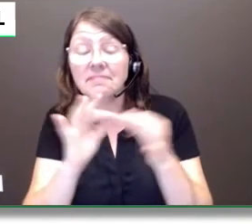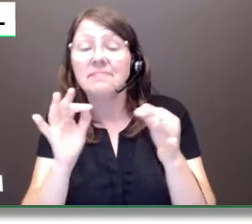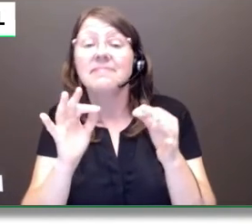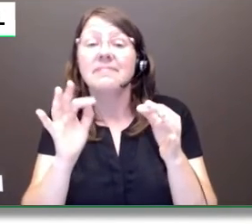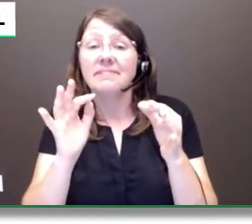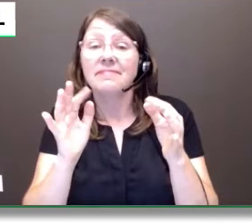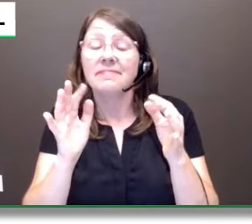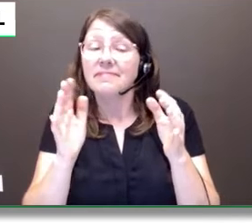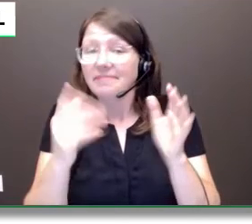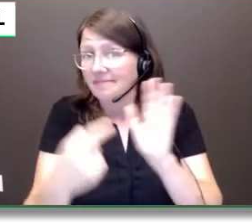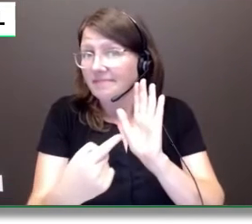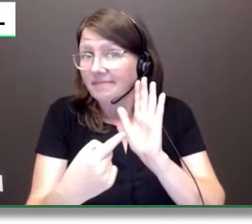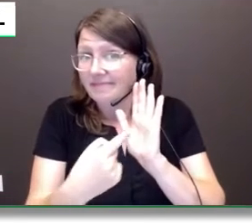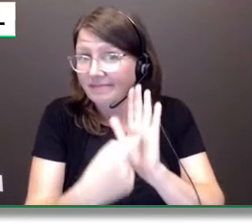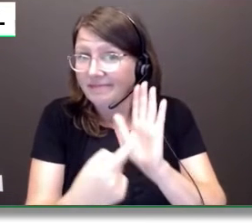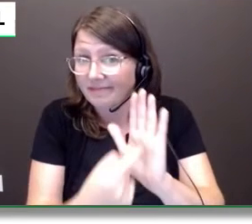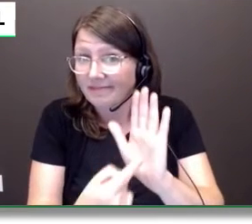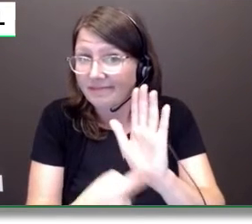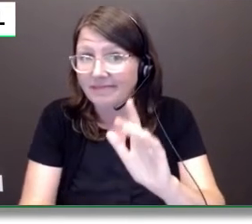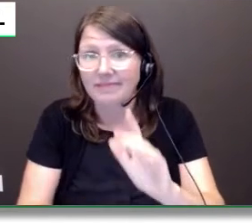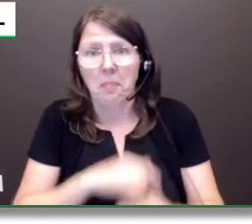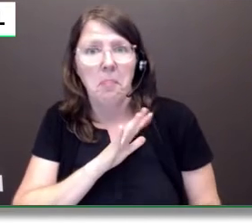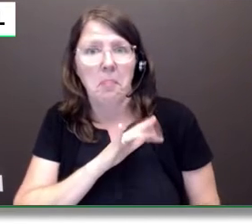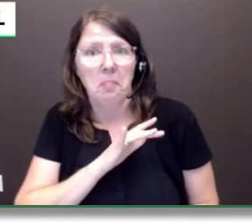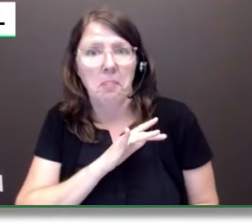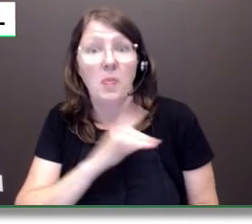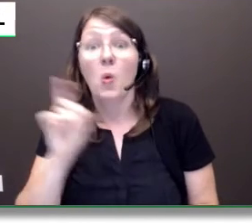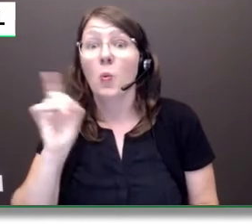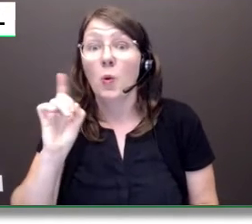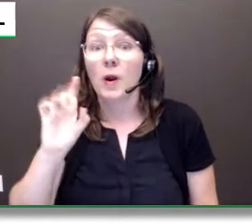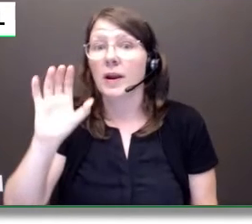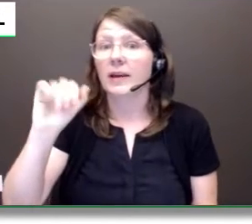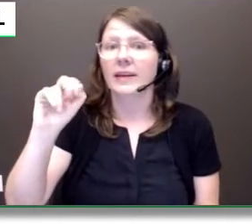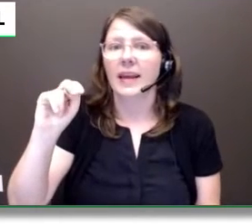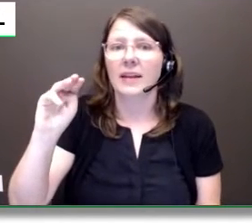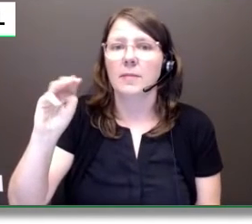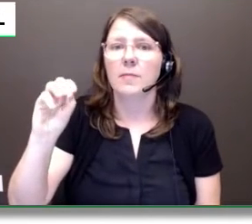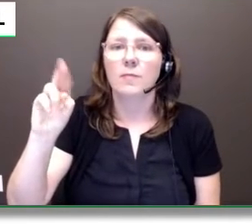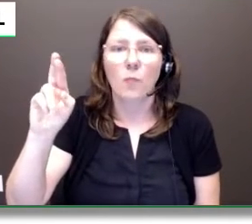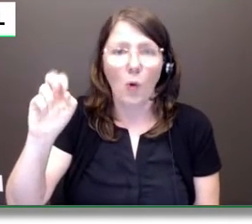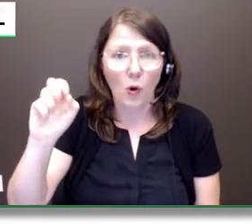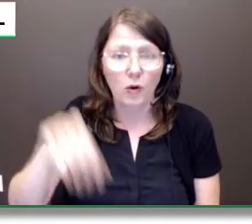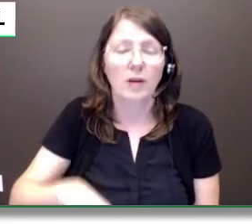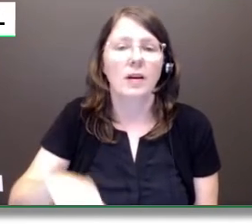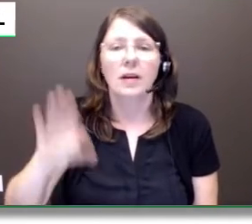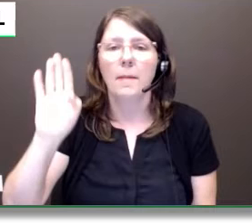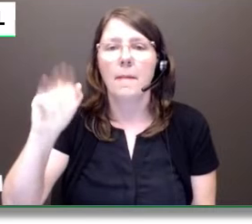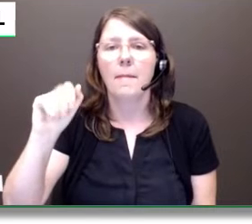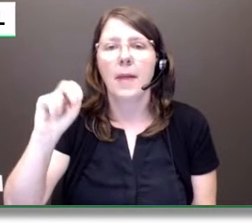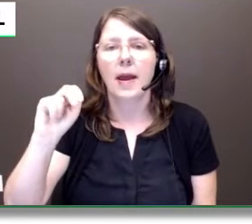being based in Canmore and Banff. Um we do have the the great um luxury and